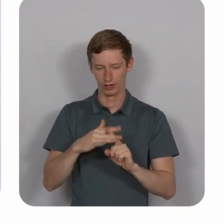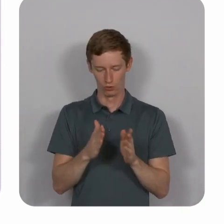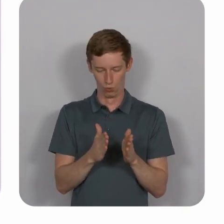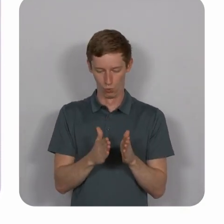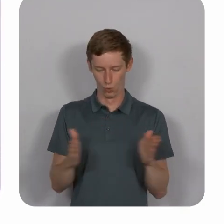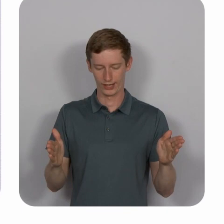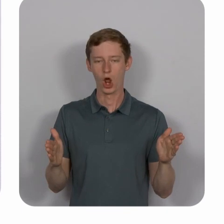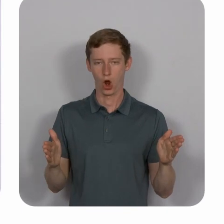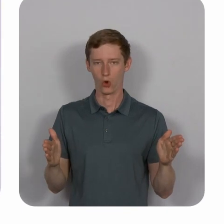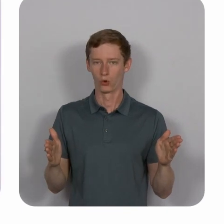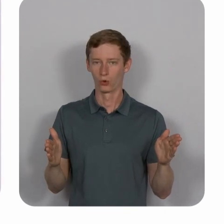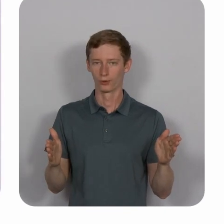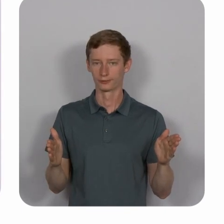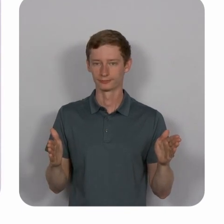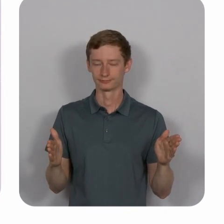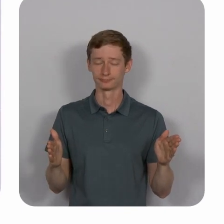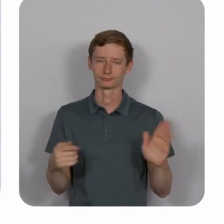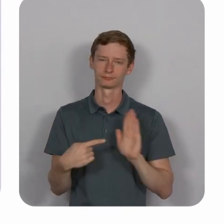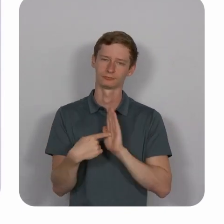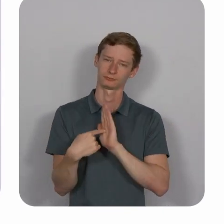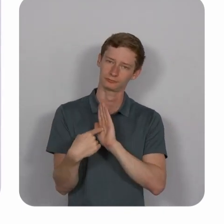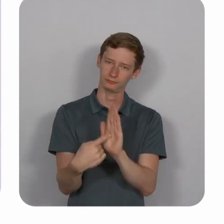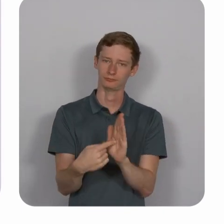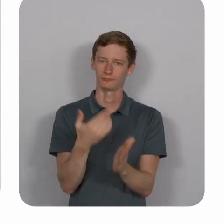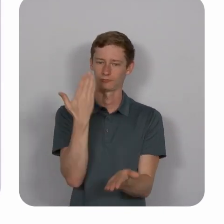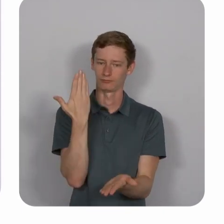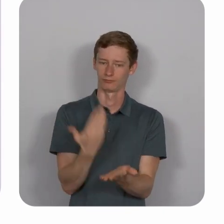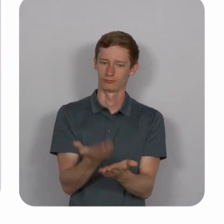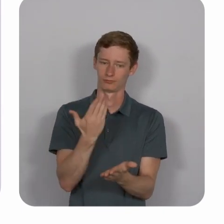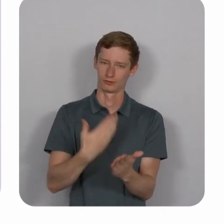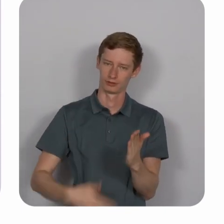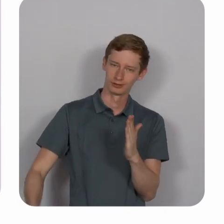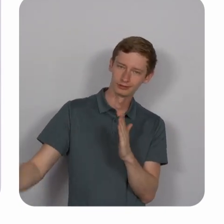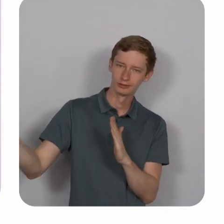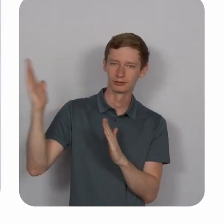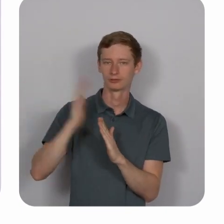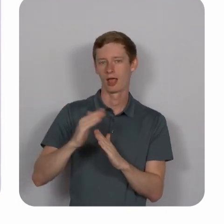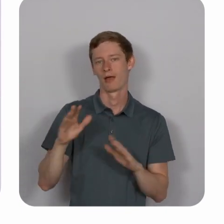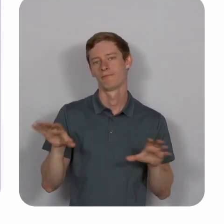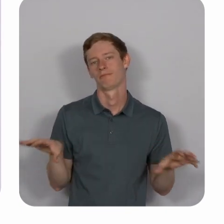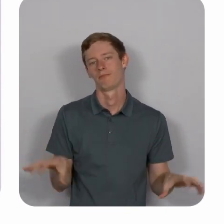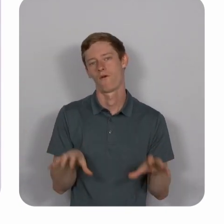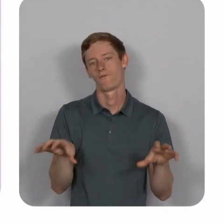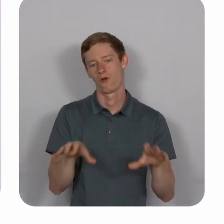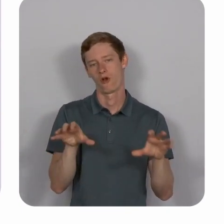which demonstrates a state of the art performance on several benchmarks.